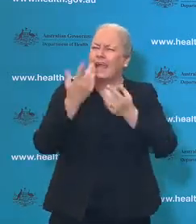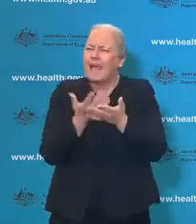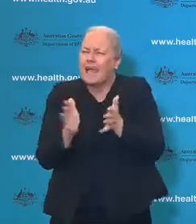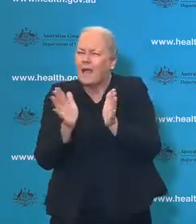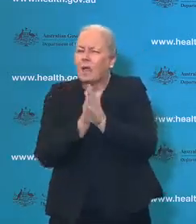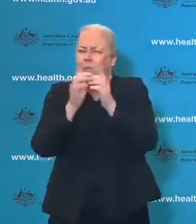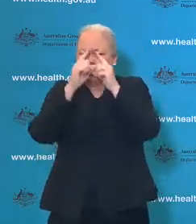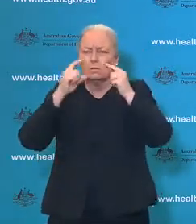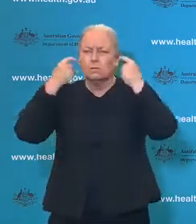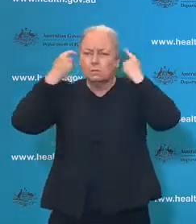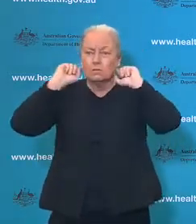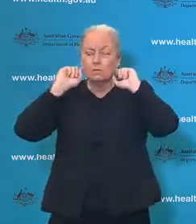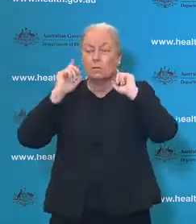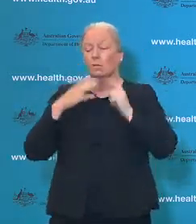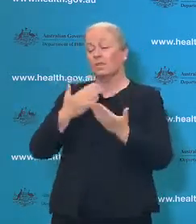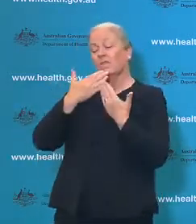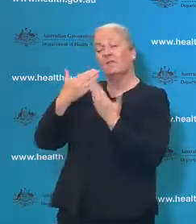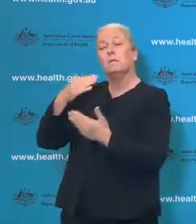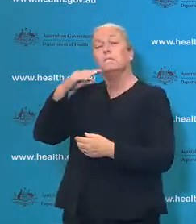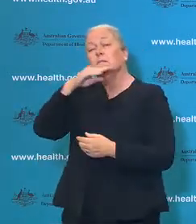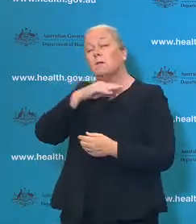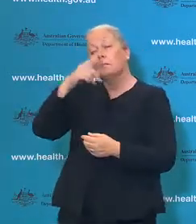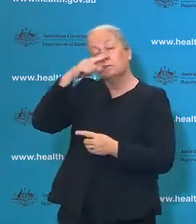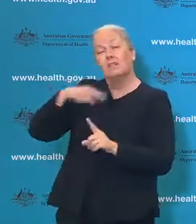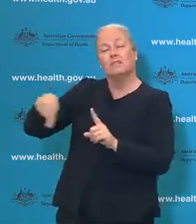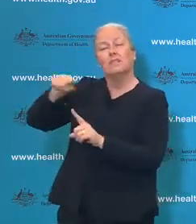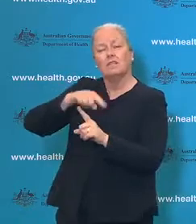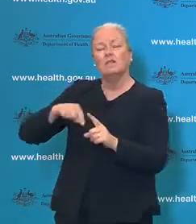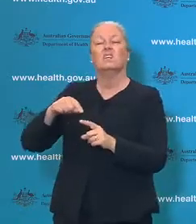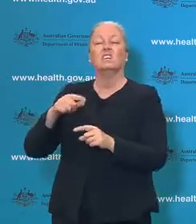the people of Melbourne who found themselves back in lockdown over the